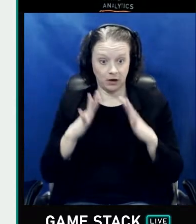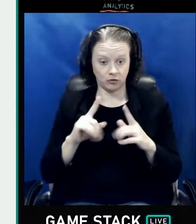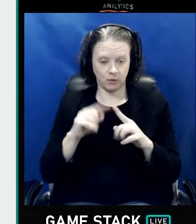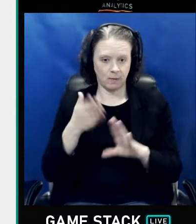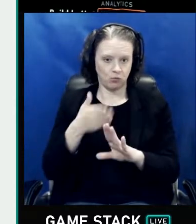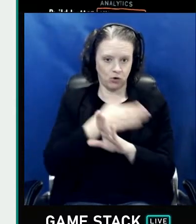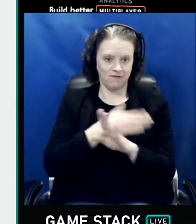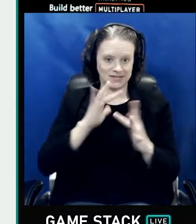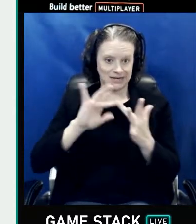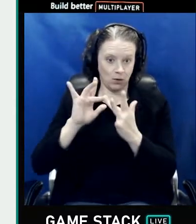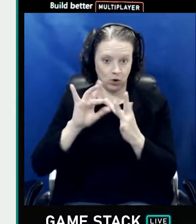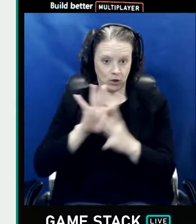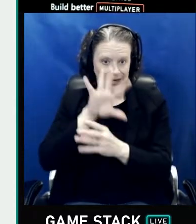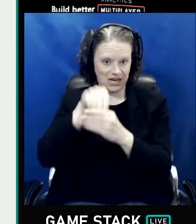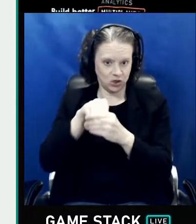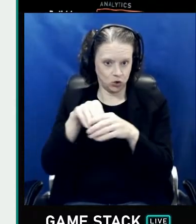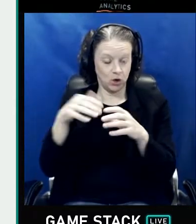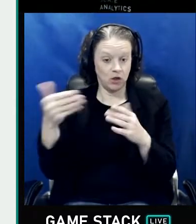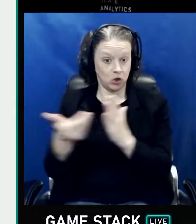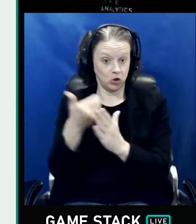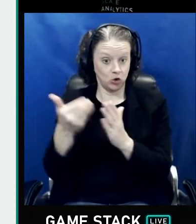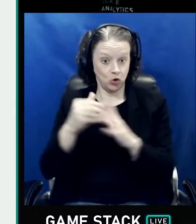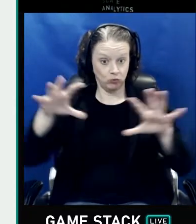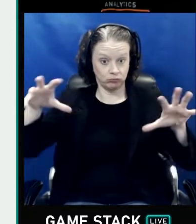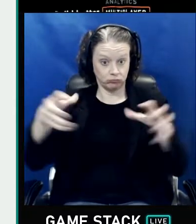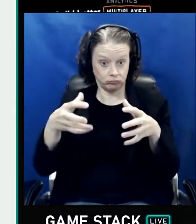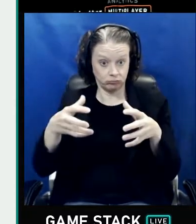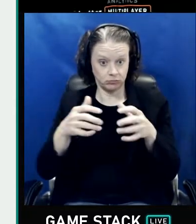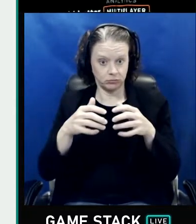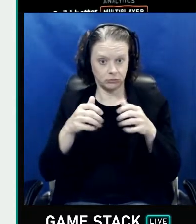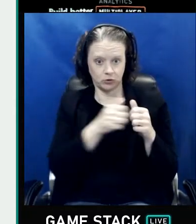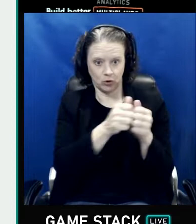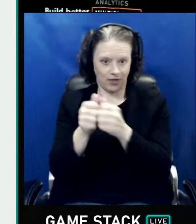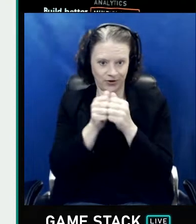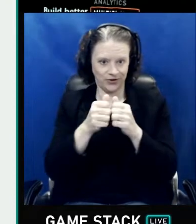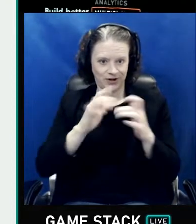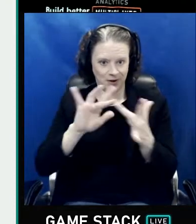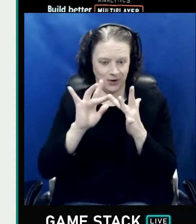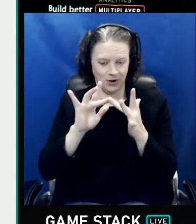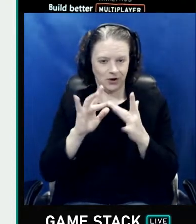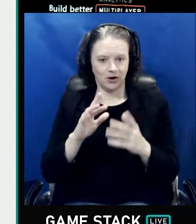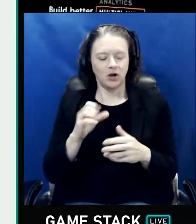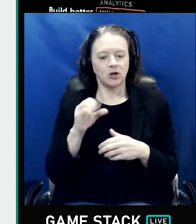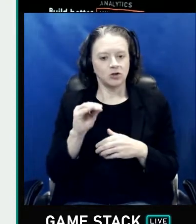new network. Party allows for the seamless transition to in-game chat from pre-game into the in-game exclusively.